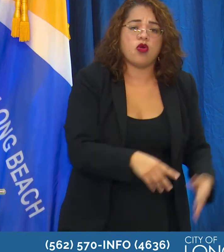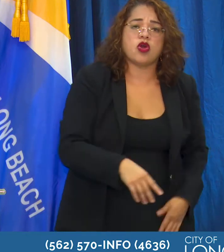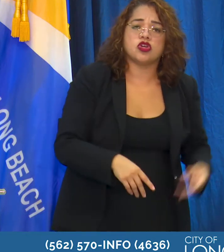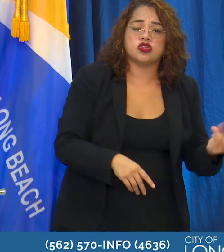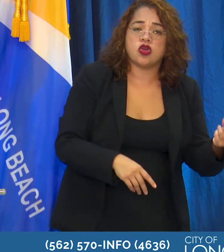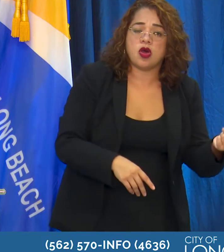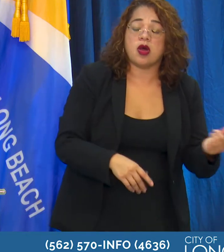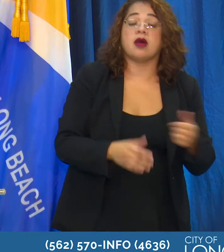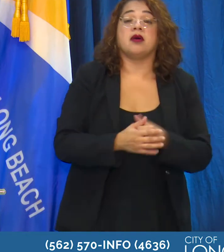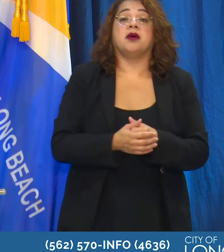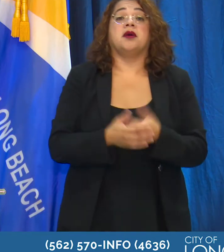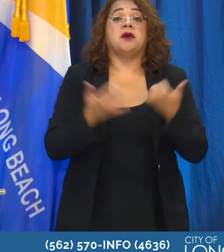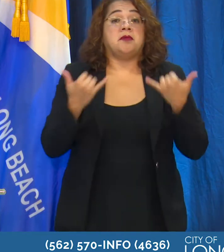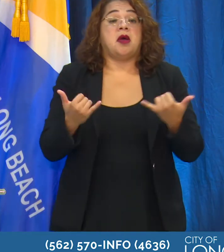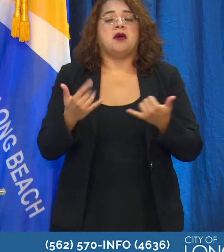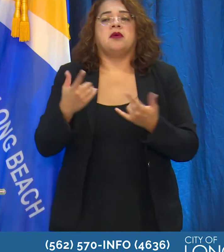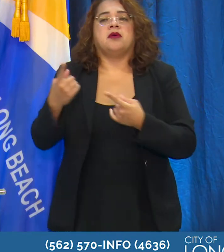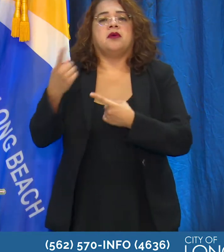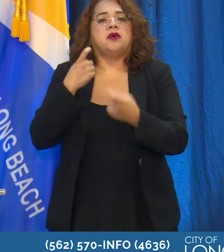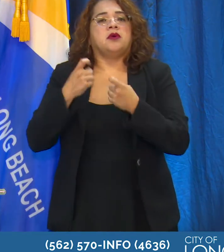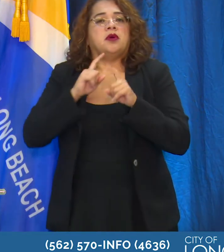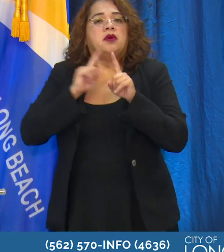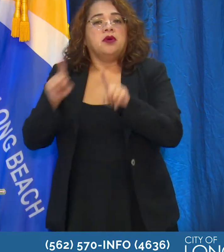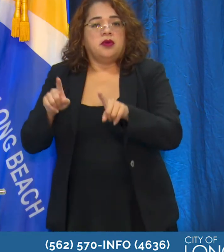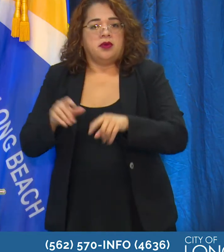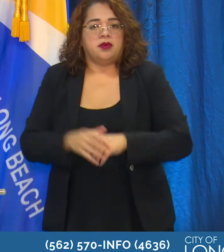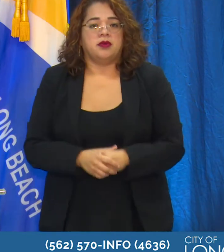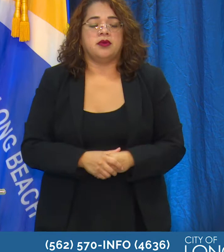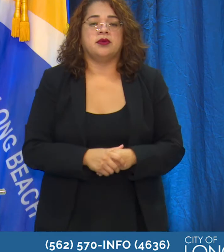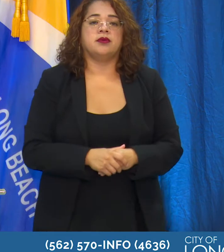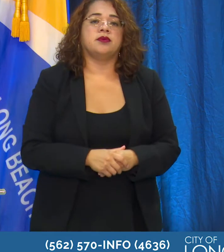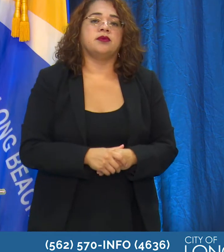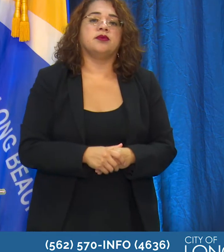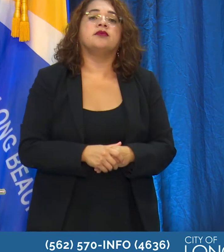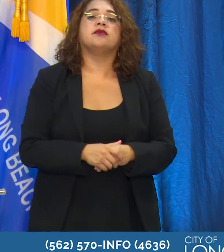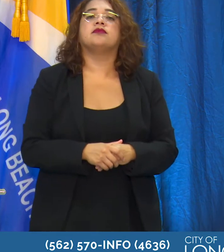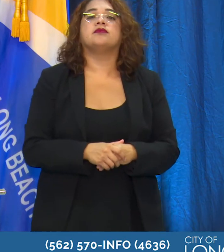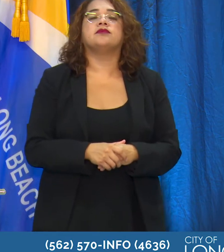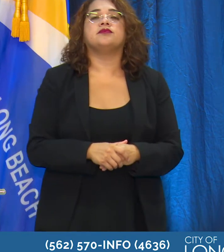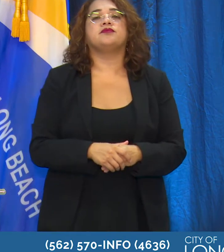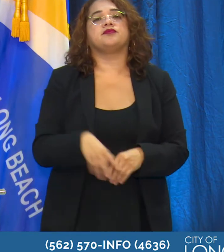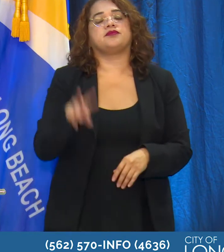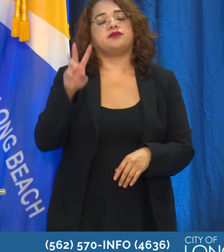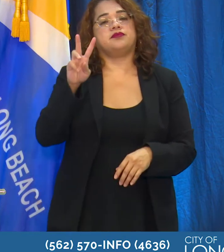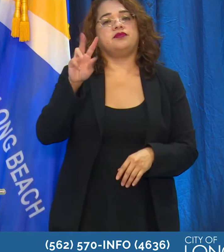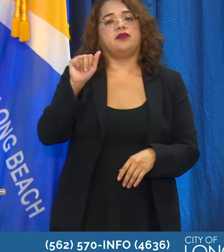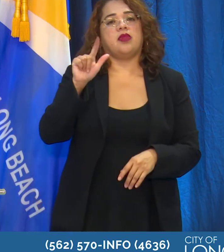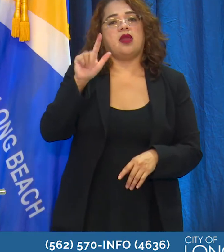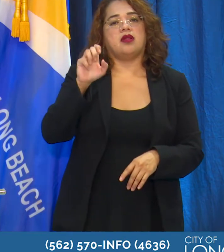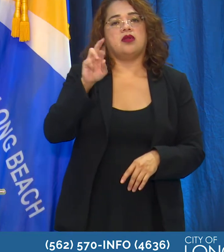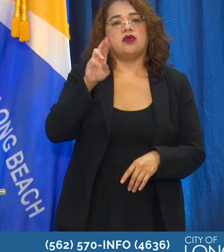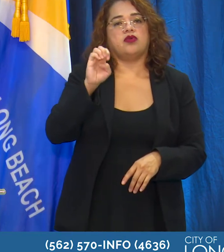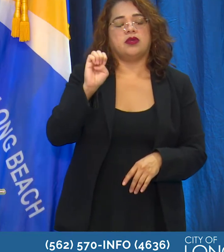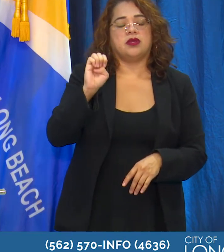Thank you Kelly. We have now a few questions from the media. First question is from Valerie at the Long Beach Post. Go ahead Valerie.